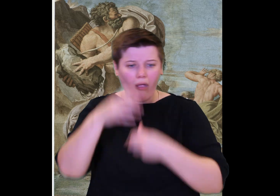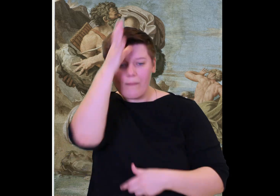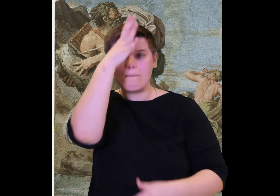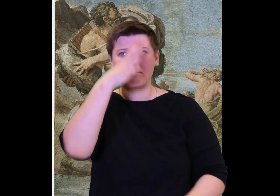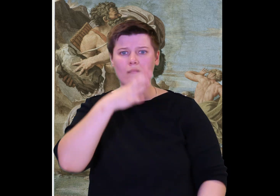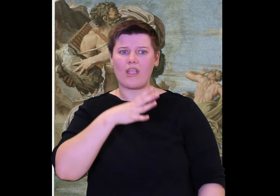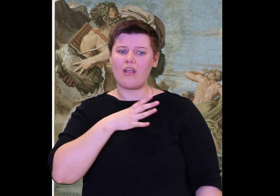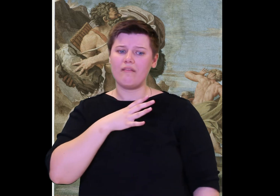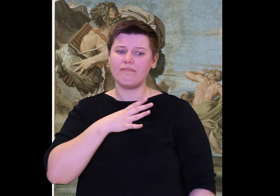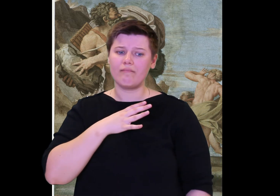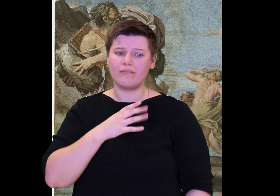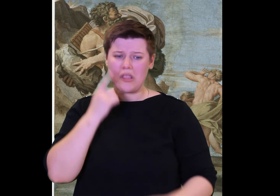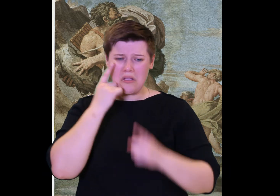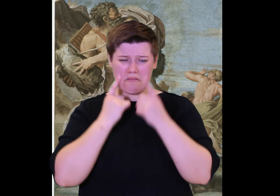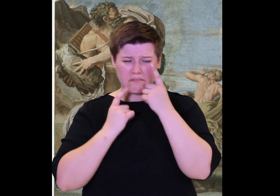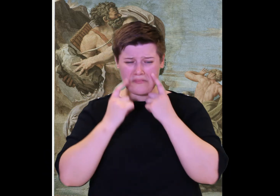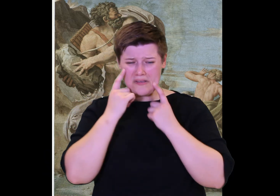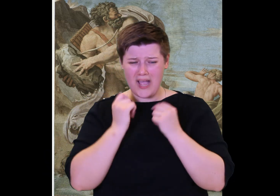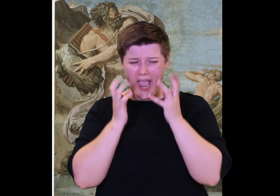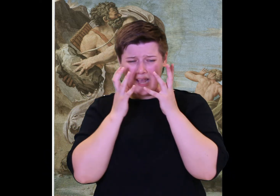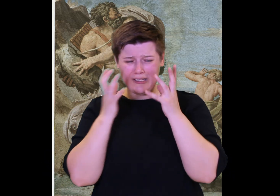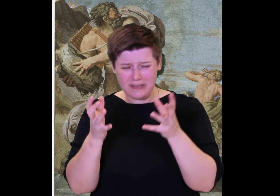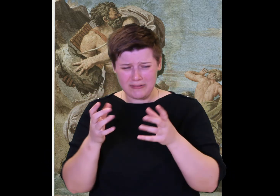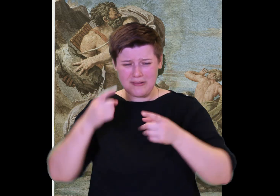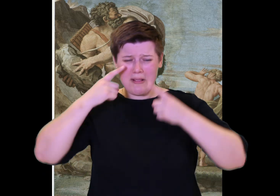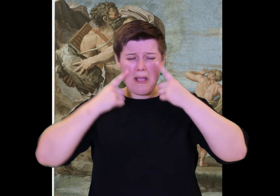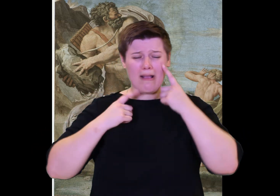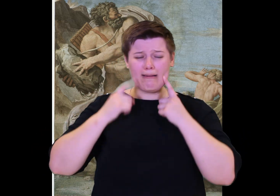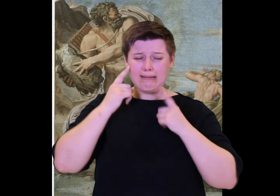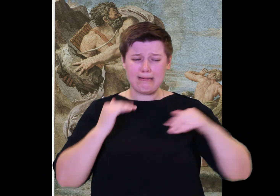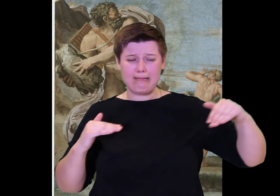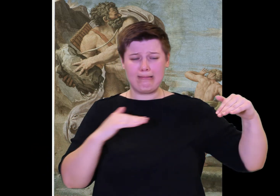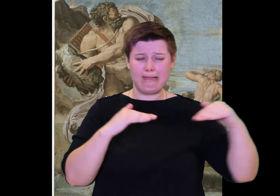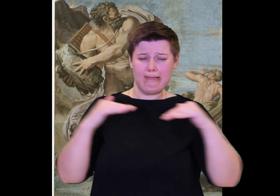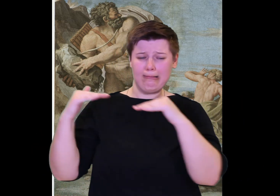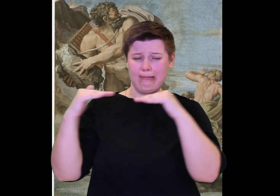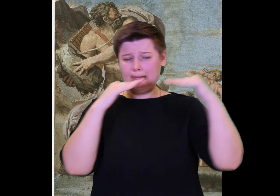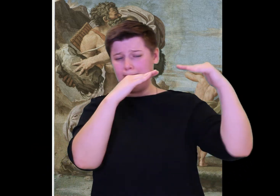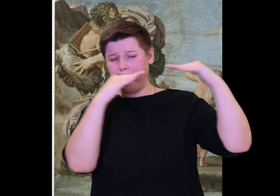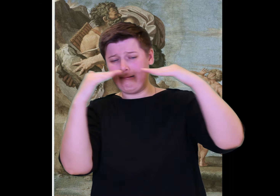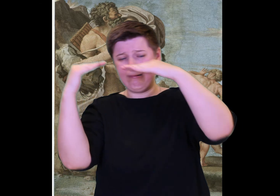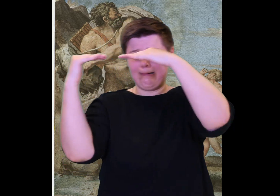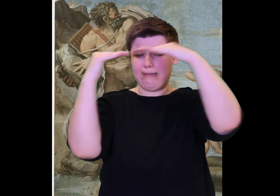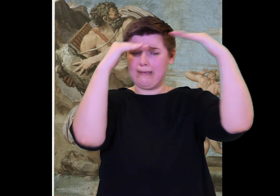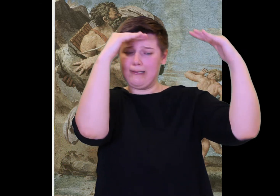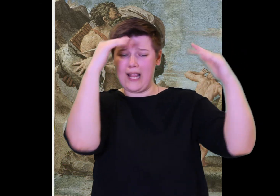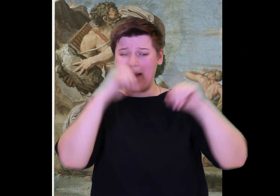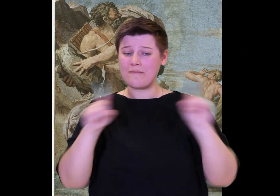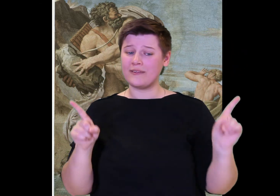their king Antiphates, and how the mighty Cyclops devoured the men.